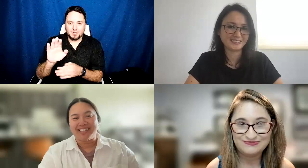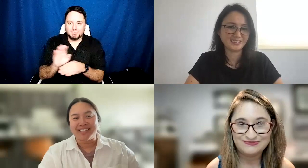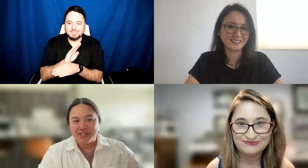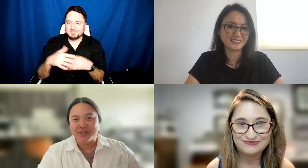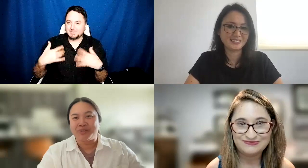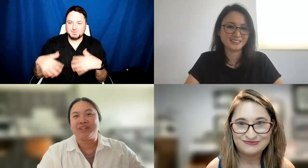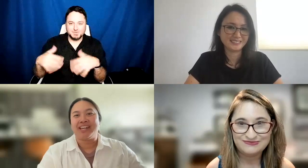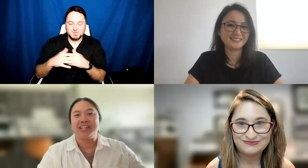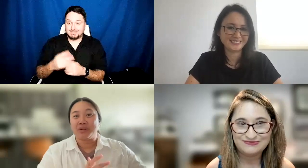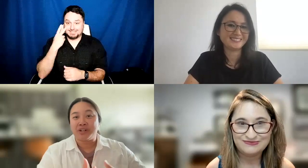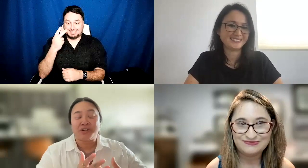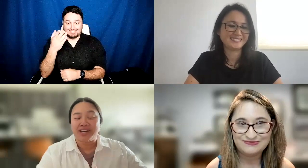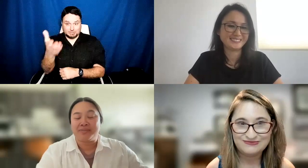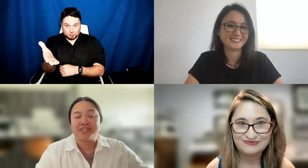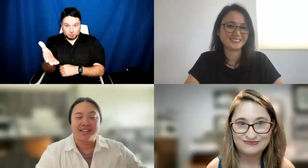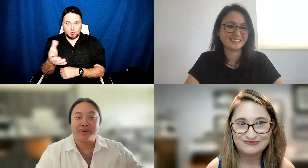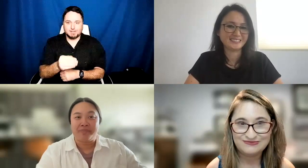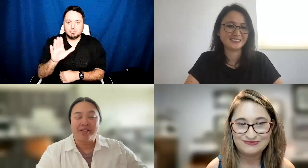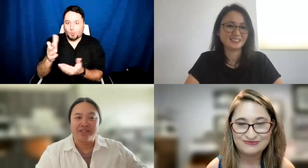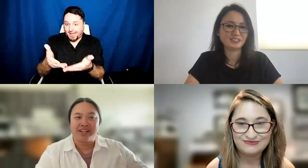to see you and your items out and about.